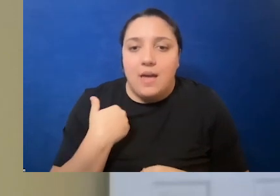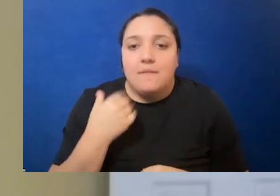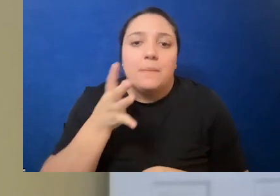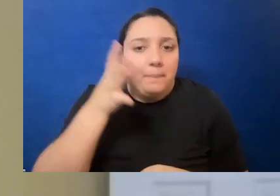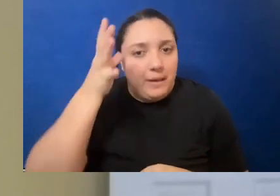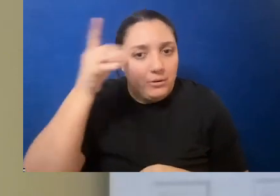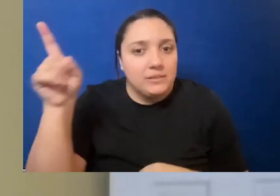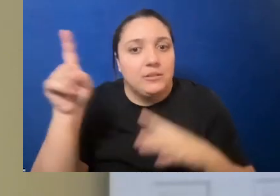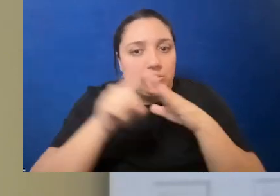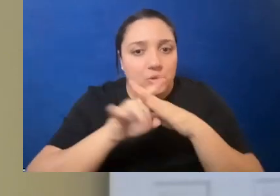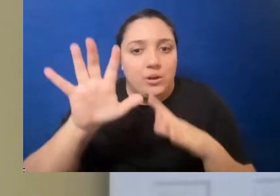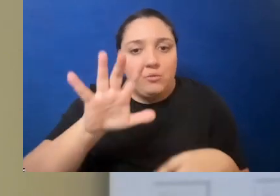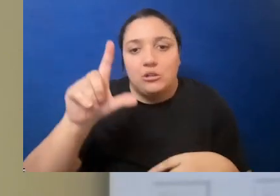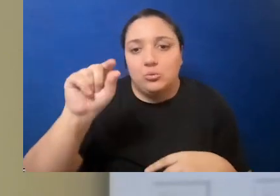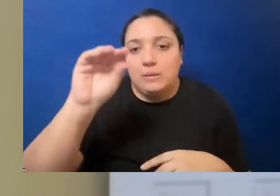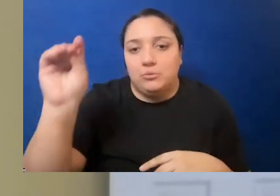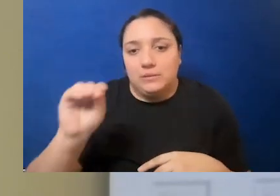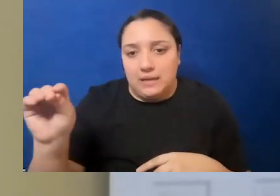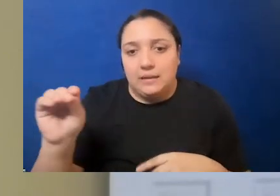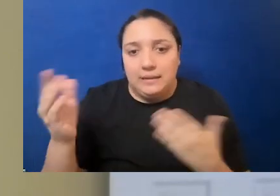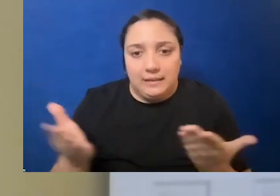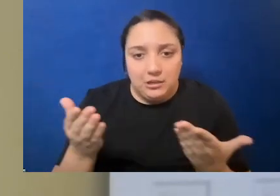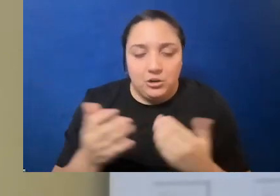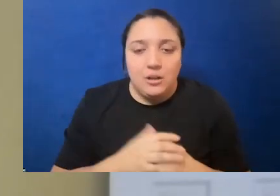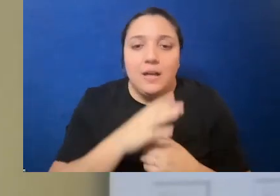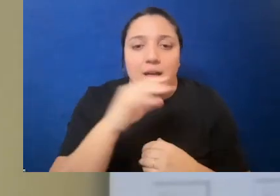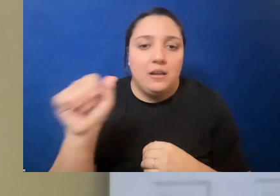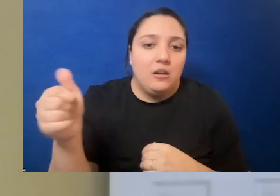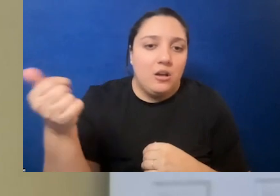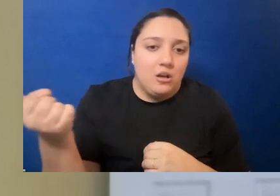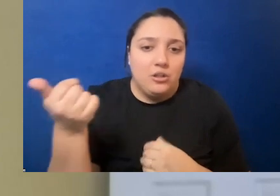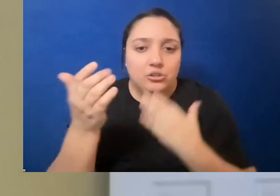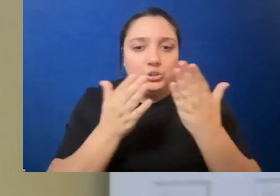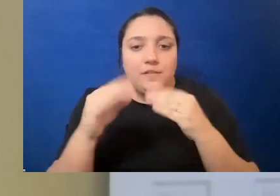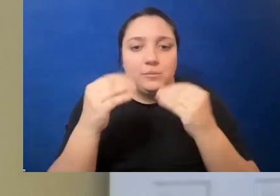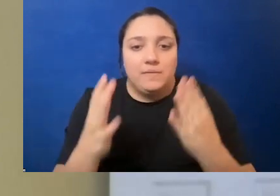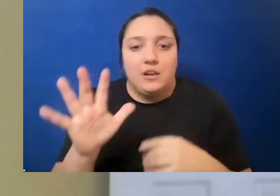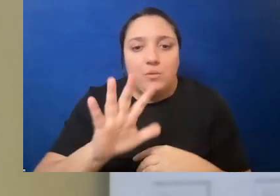WE ALSO HAVE A NOBLE SHOWING OF